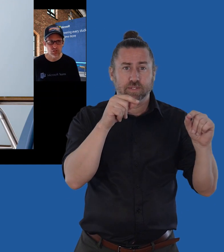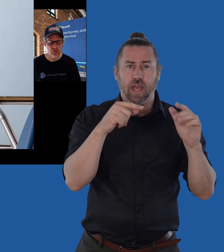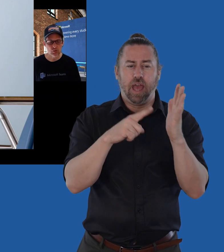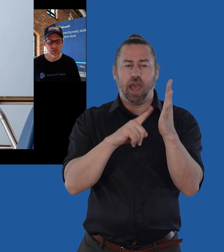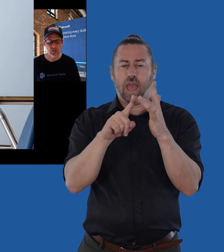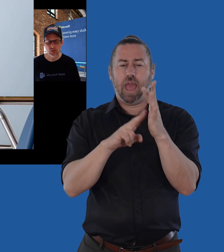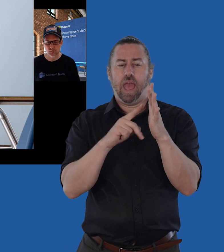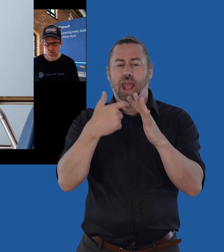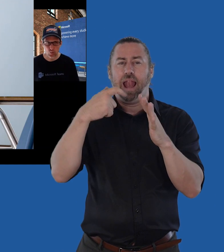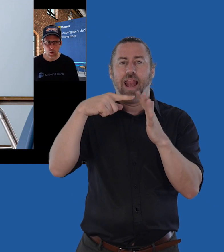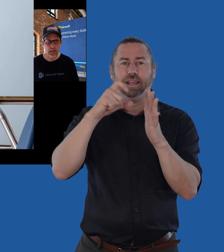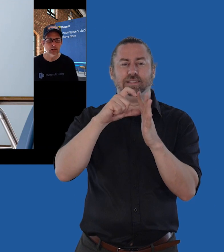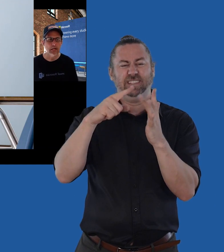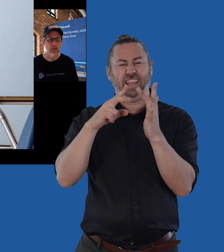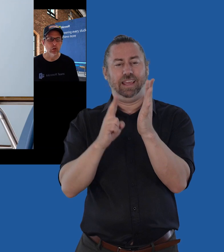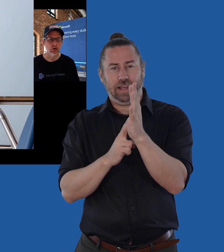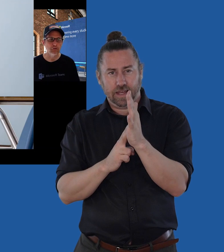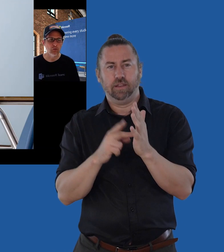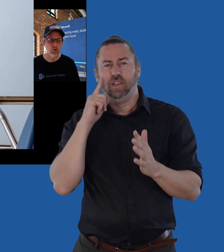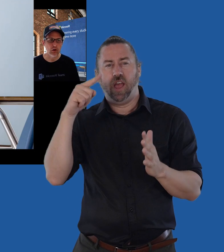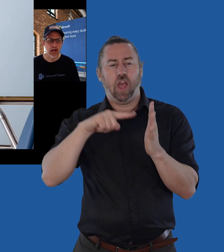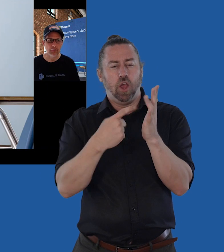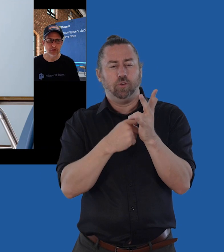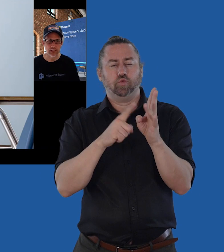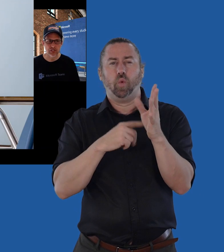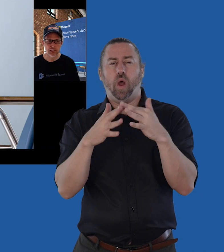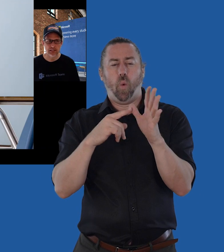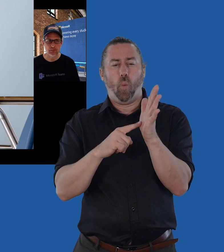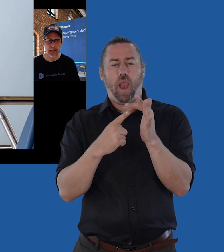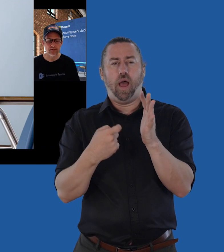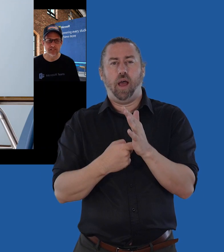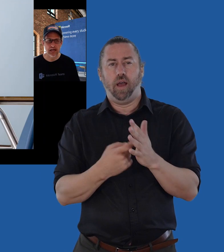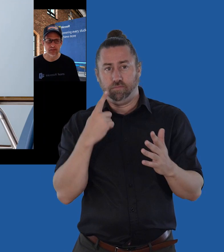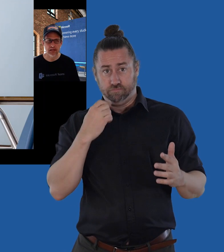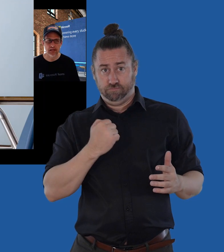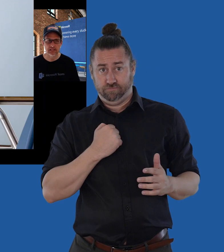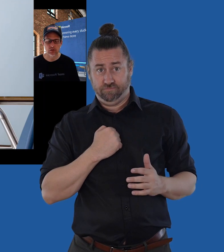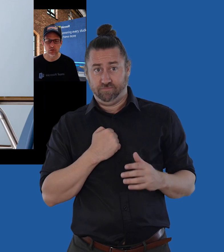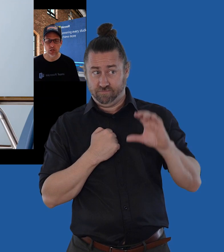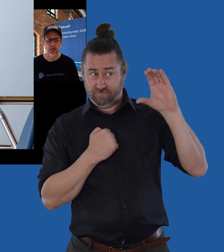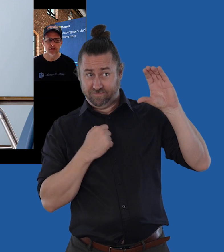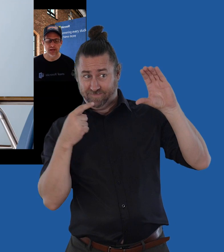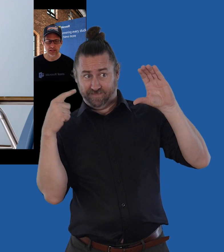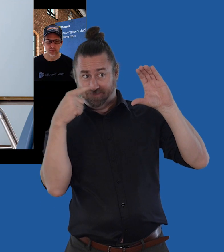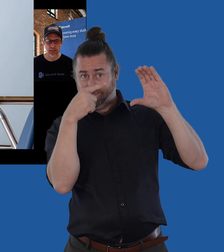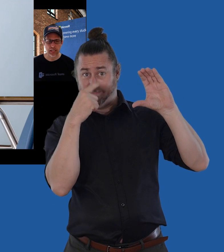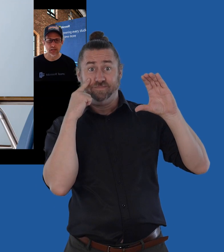just do a search for Troy Waller. look for this picture, that's my avatar there, that's how you know that it's me.